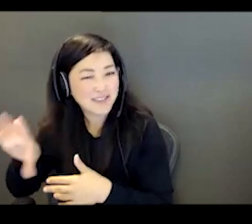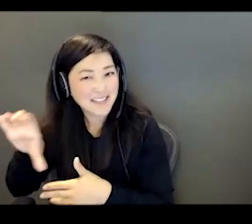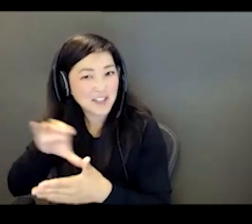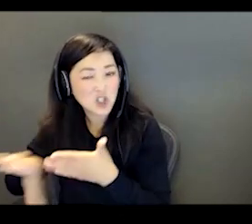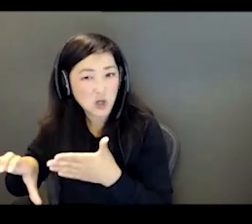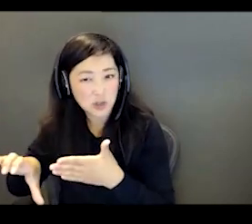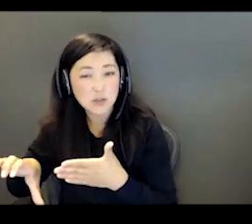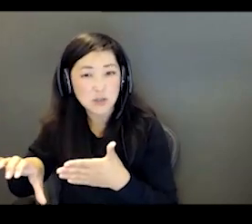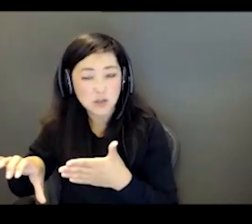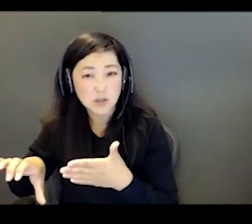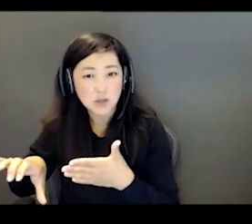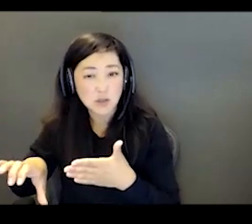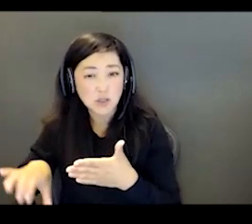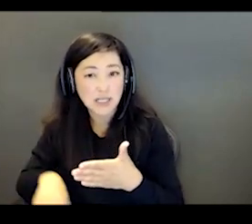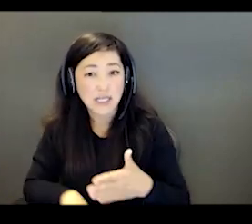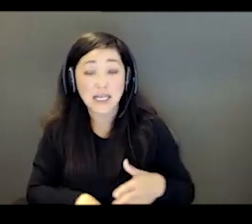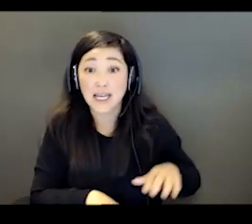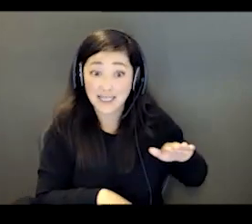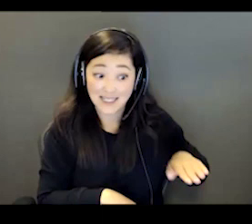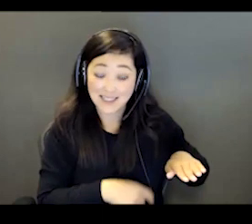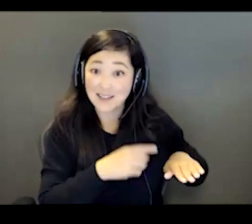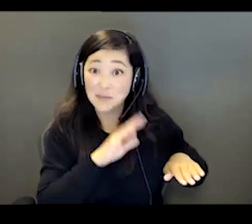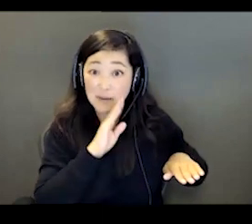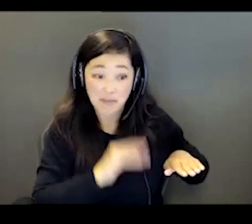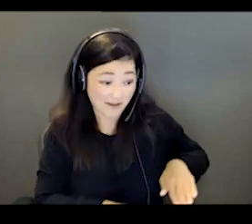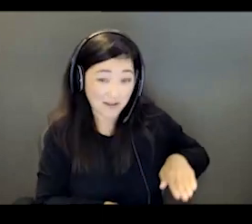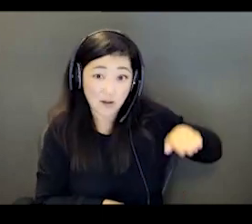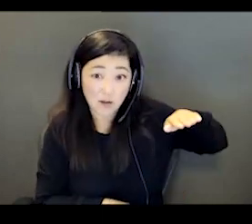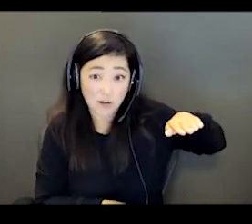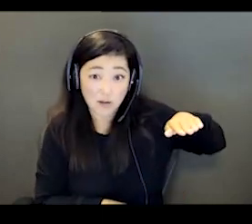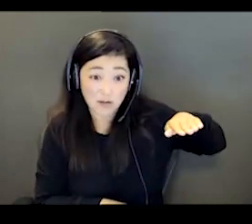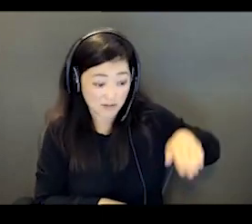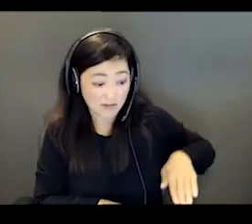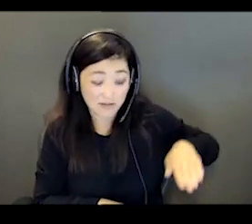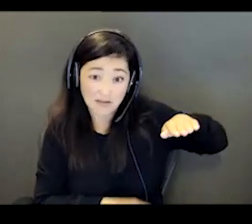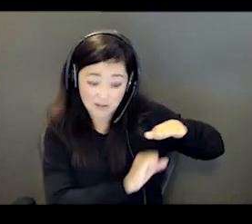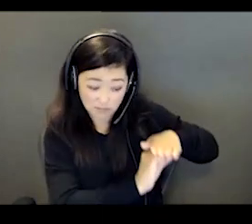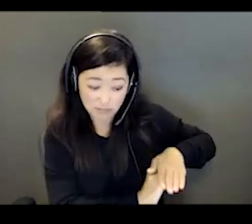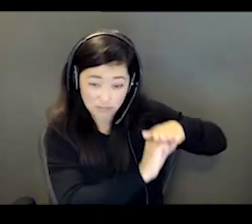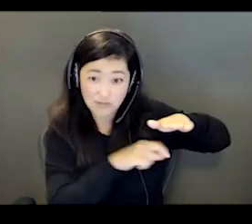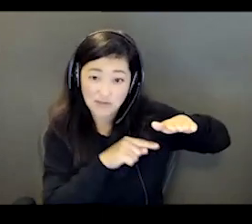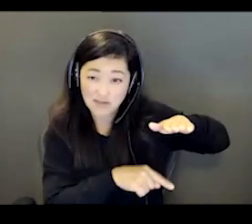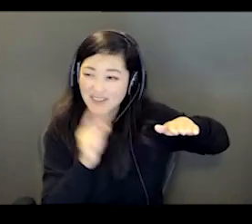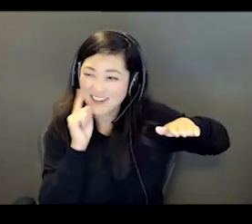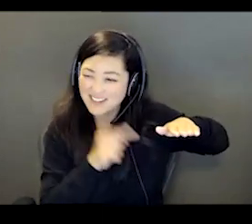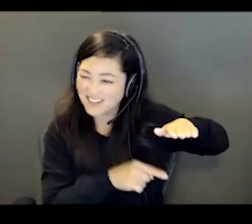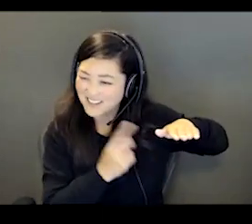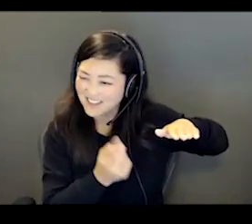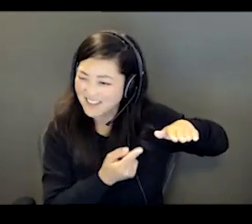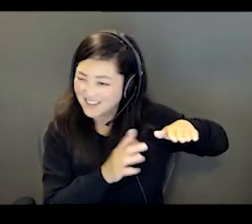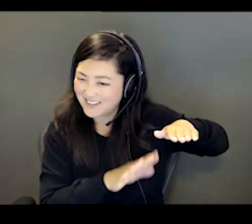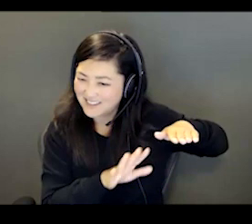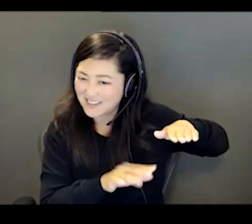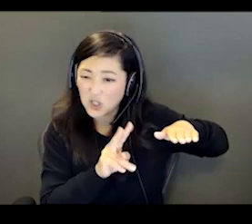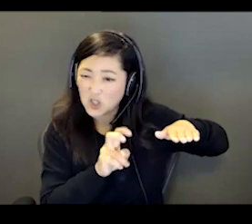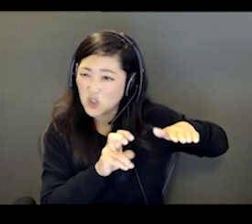That lift in in the bench to get up to the bed was vote. I think it was only $200.